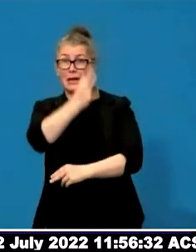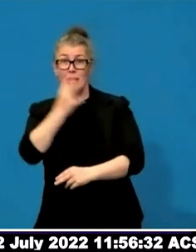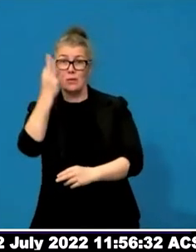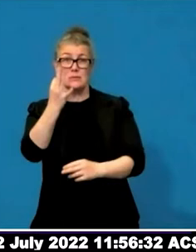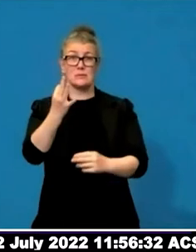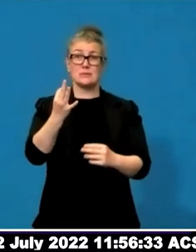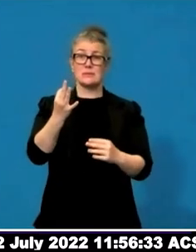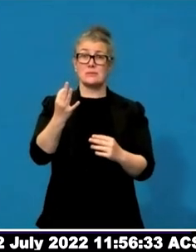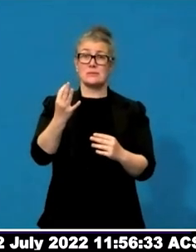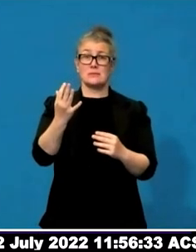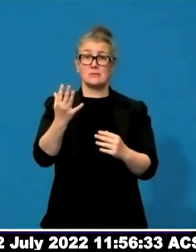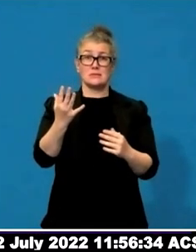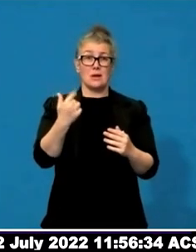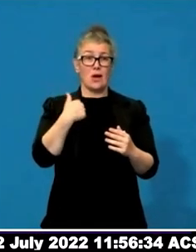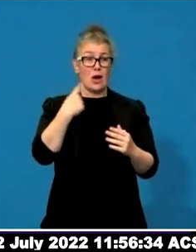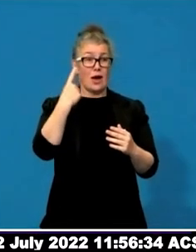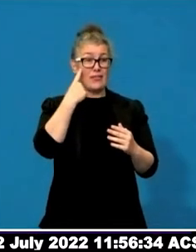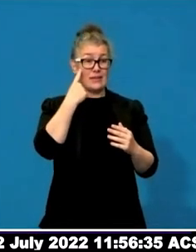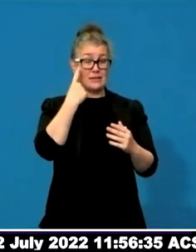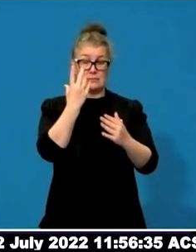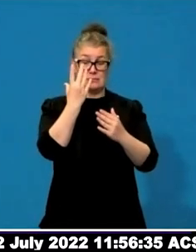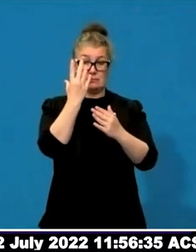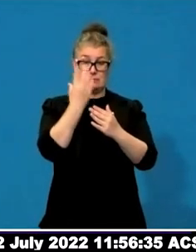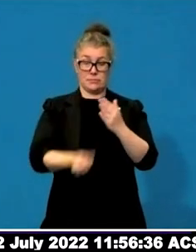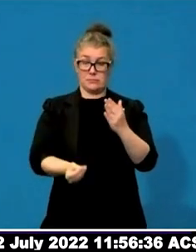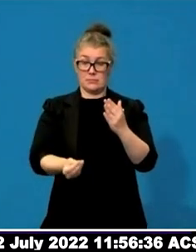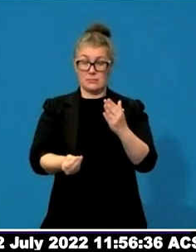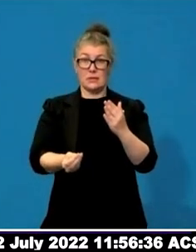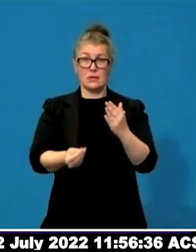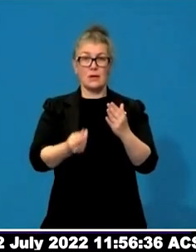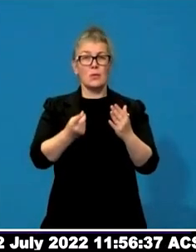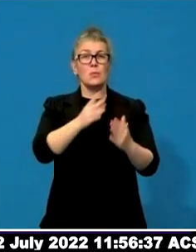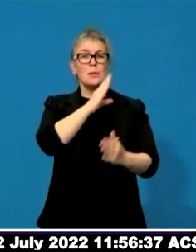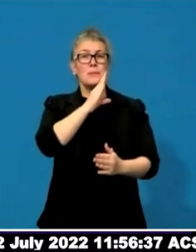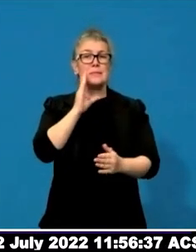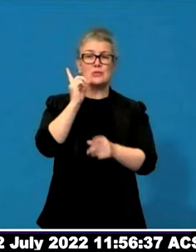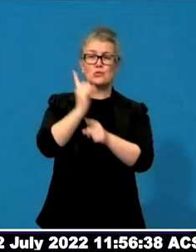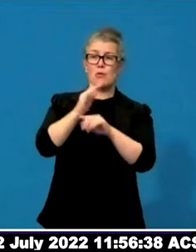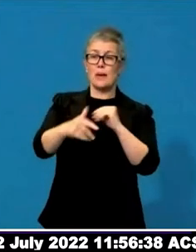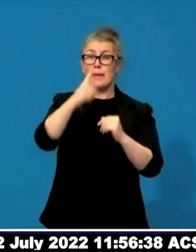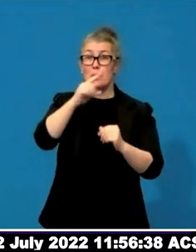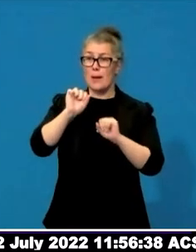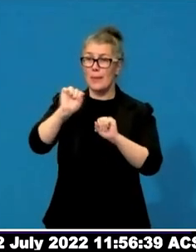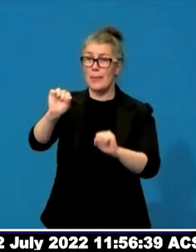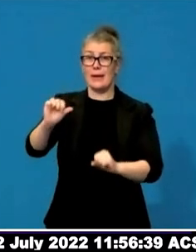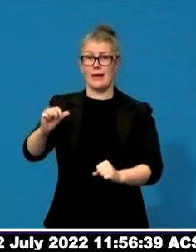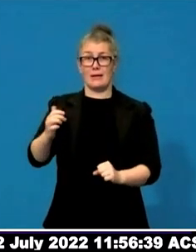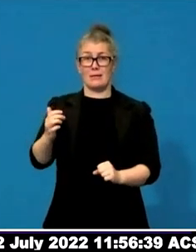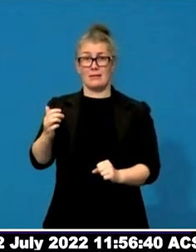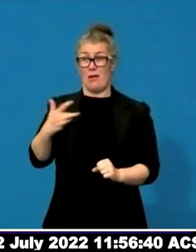it's been lost sight of that this is people's lives. We heard from Emily beforehand where the wrong scooter